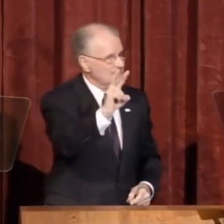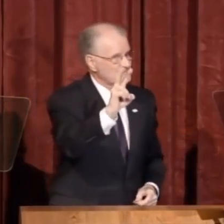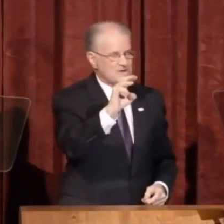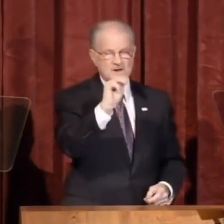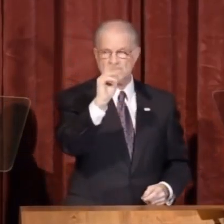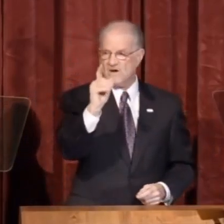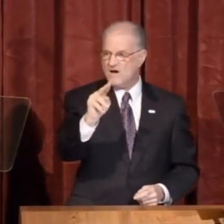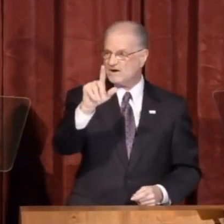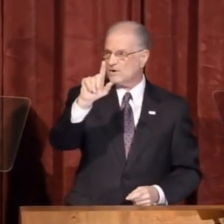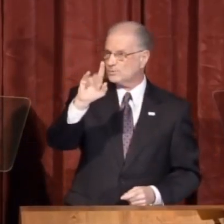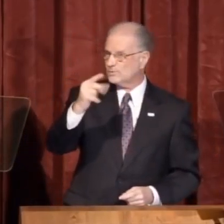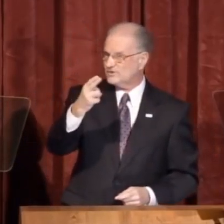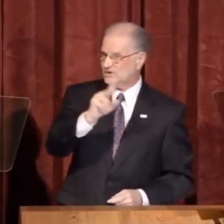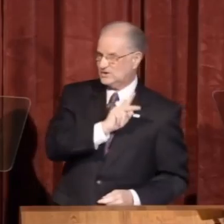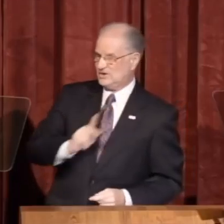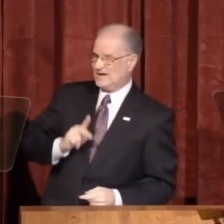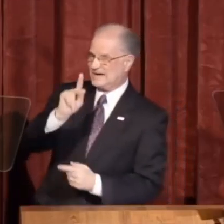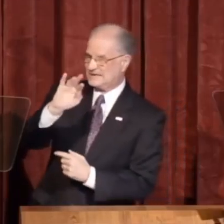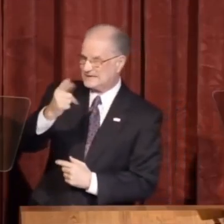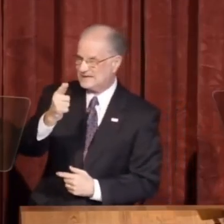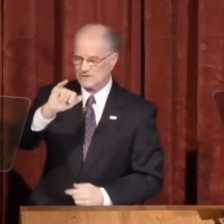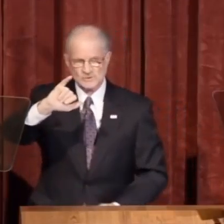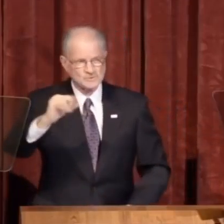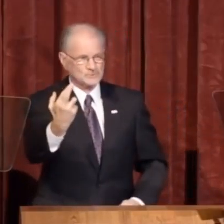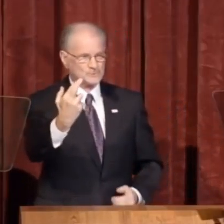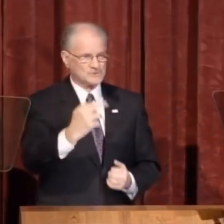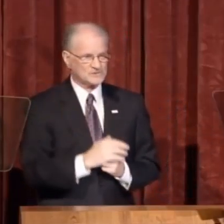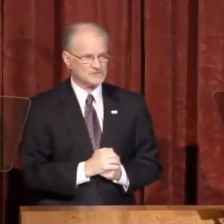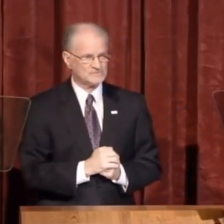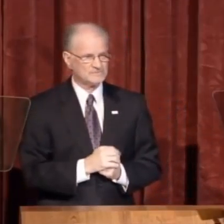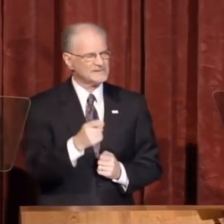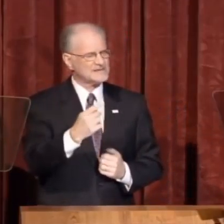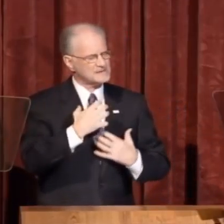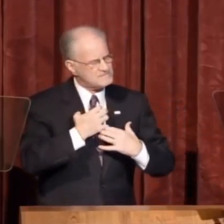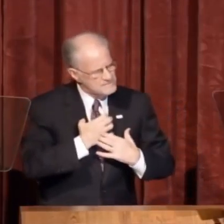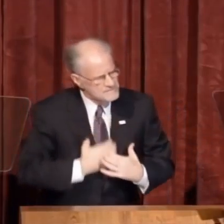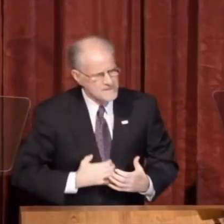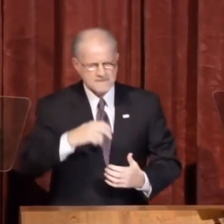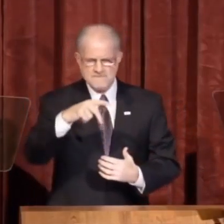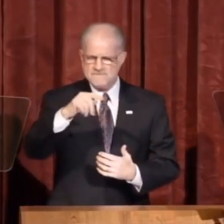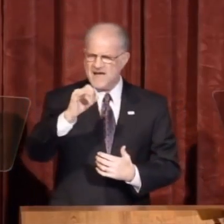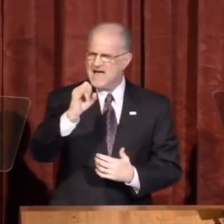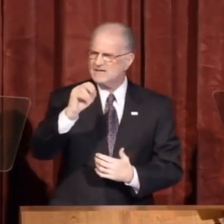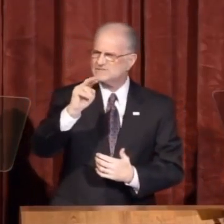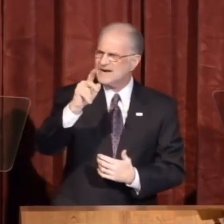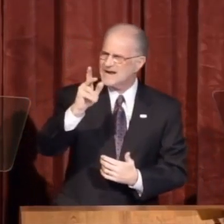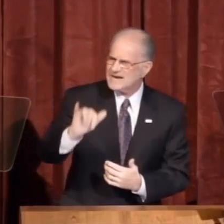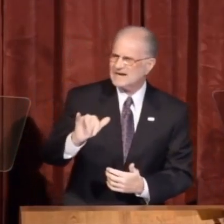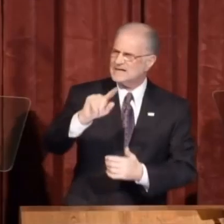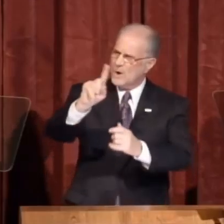to adapt to prepare students for that new world.